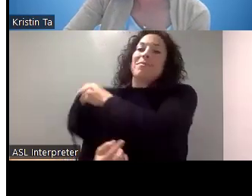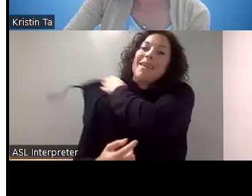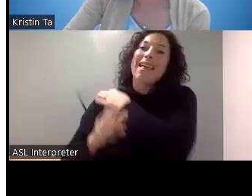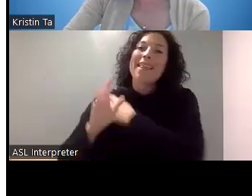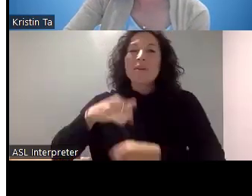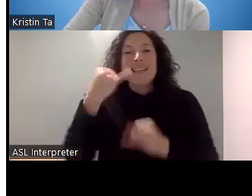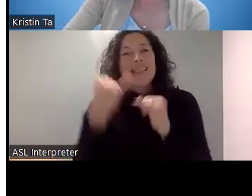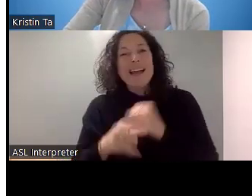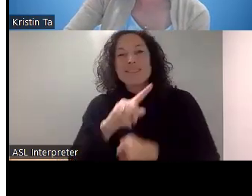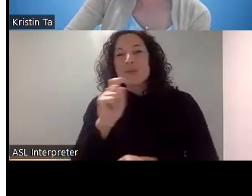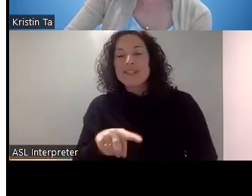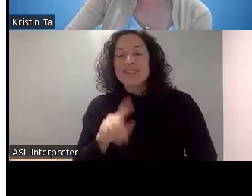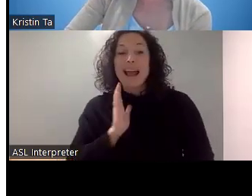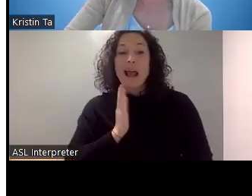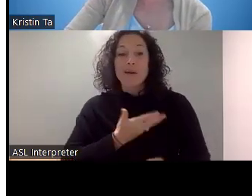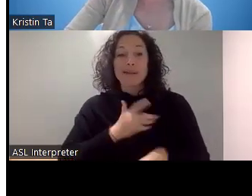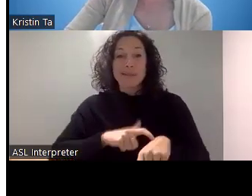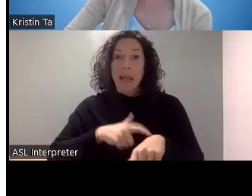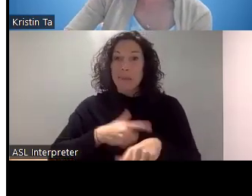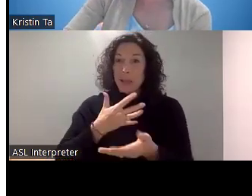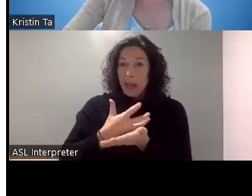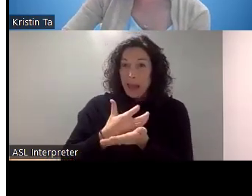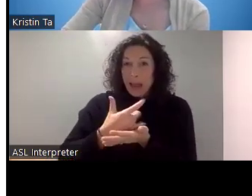and it looks like we've just come up to the end of our time.